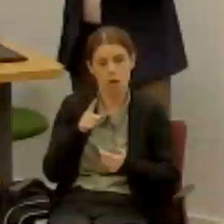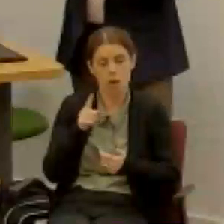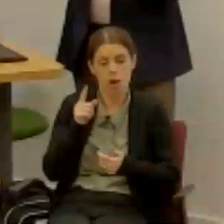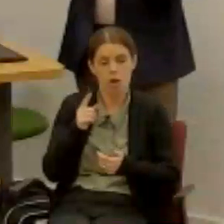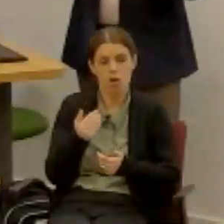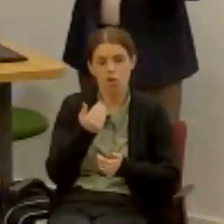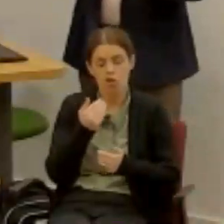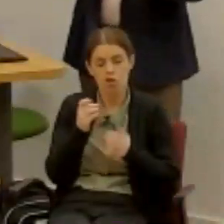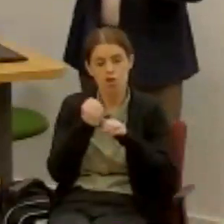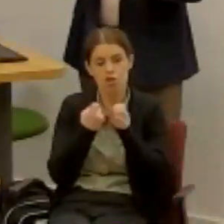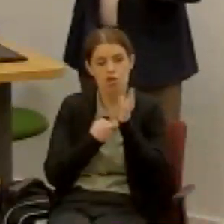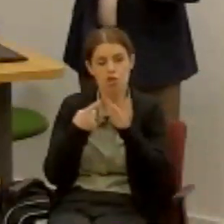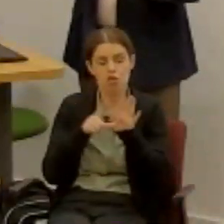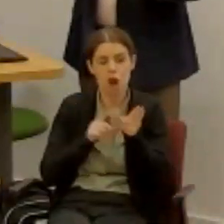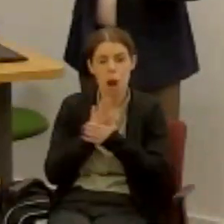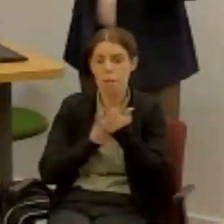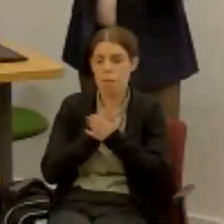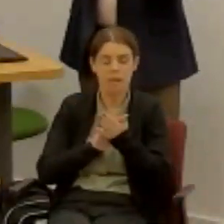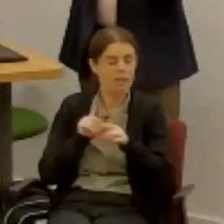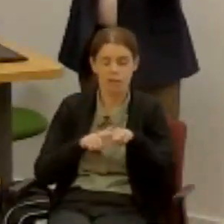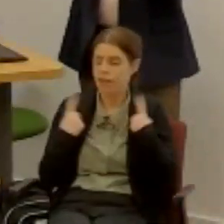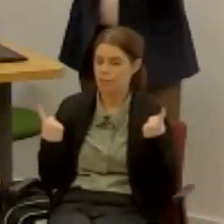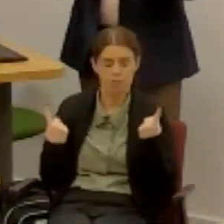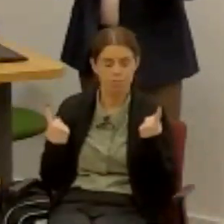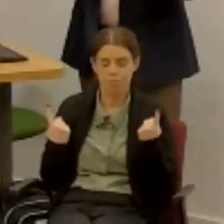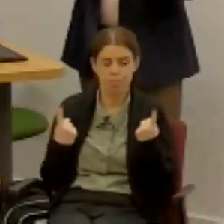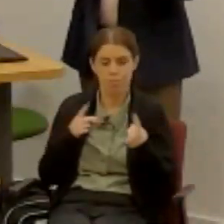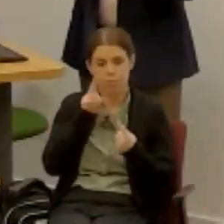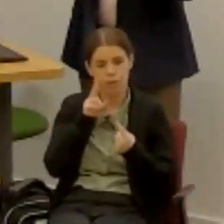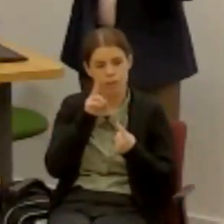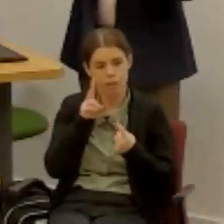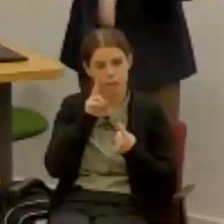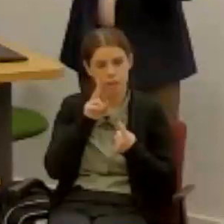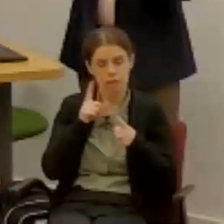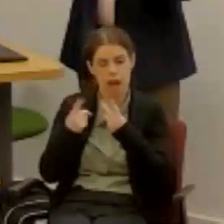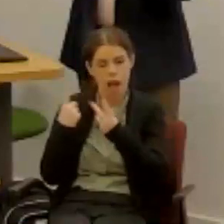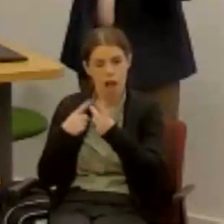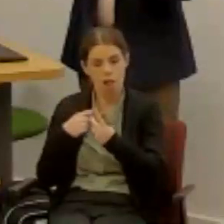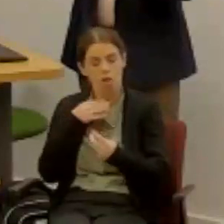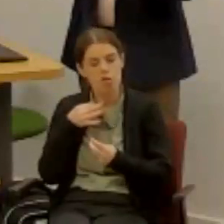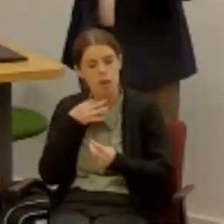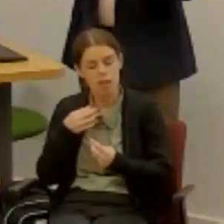they're no different population. And so, when we look at all these other modifiable risk factors for dementia, what we find is